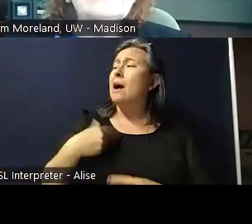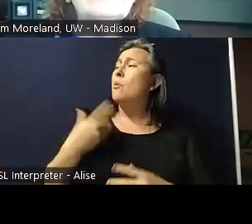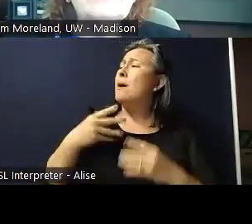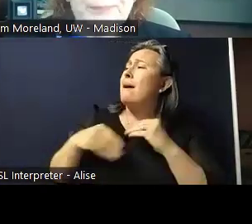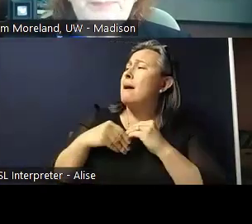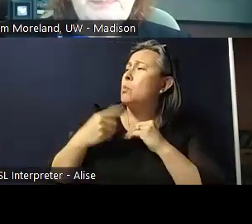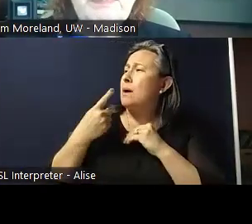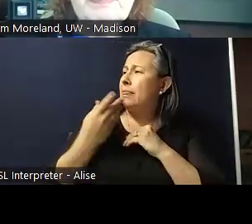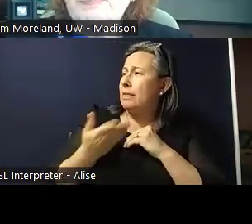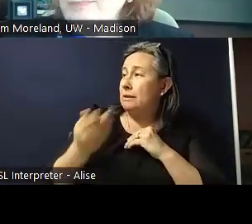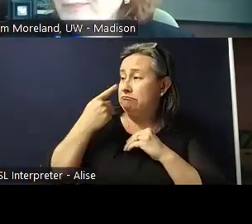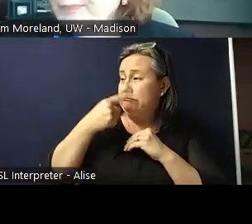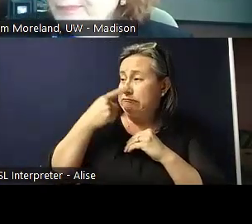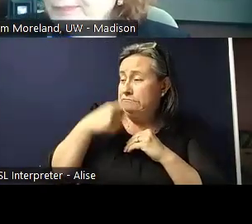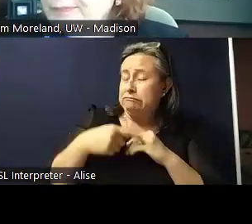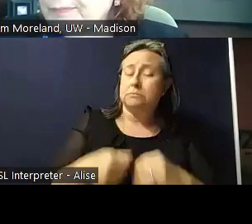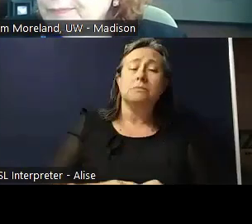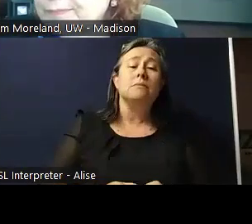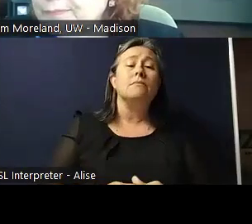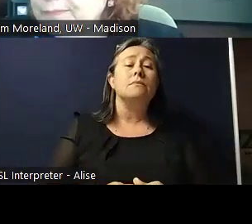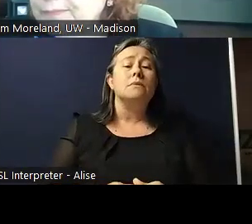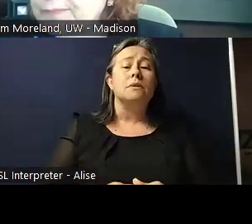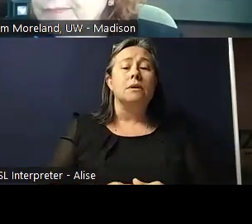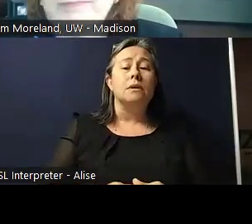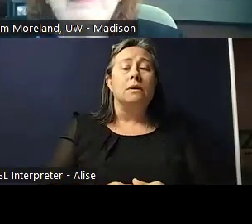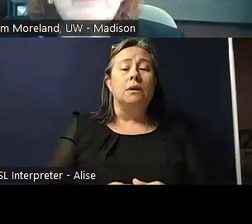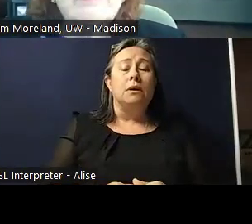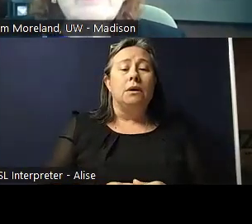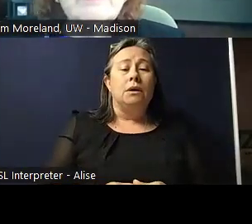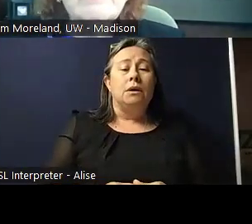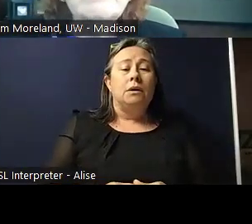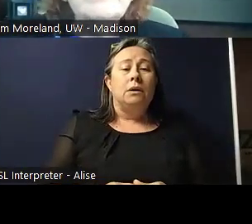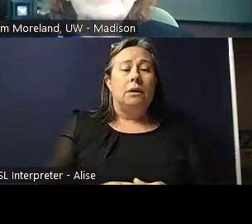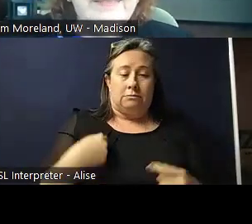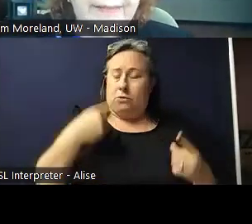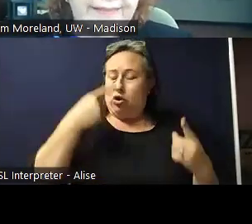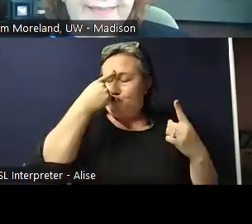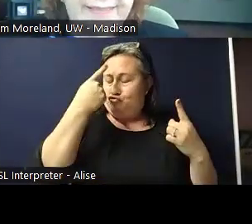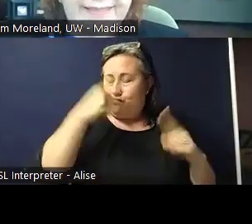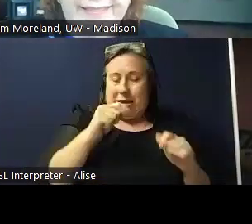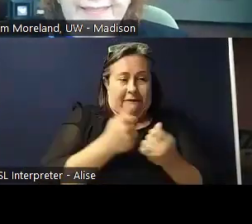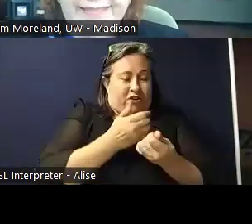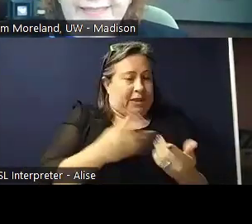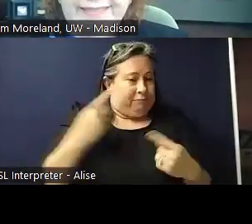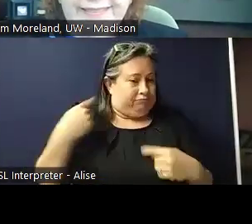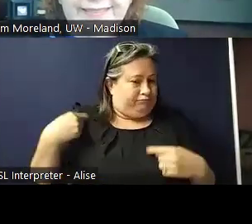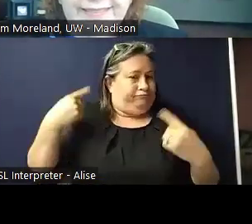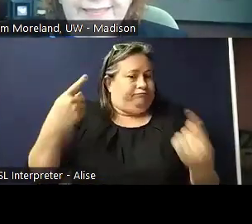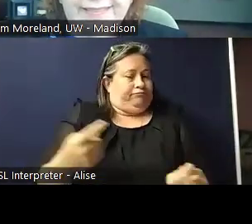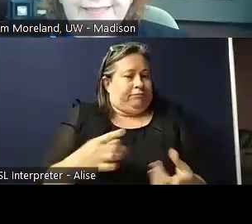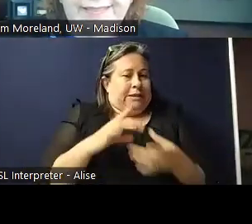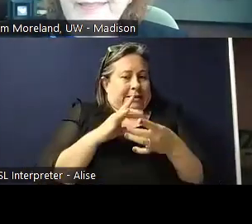That started really quickly, so I agree with everything that's been said, and I think we all do all those things in, yeah,